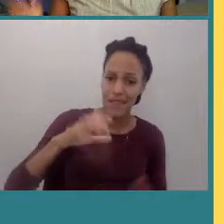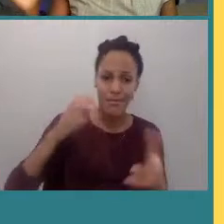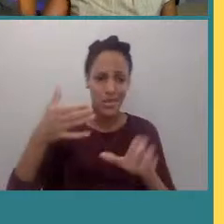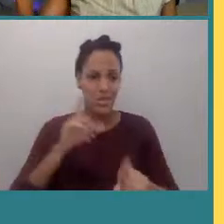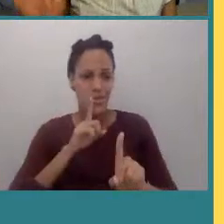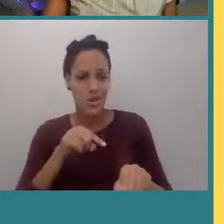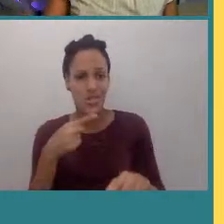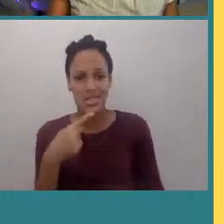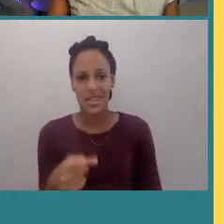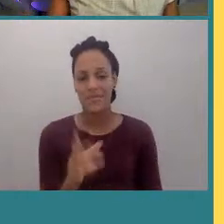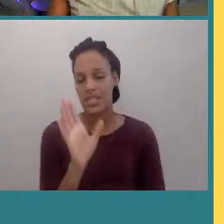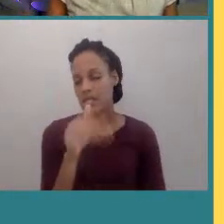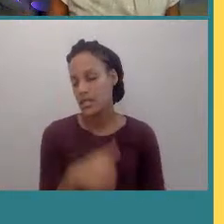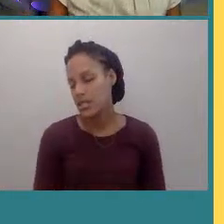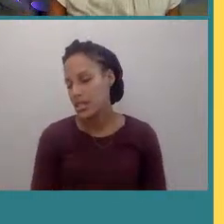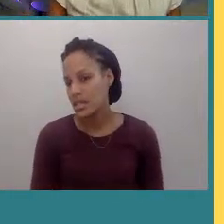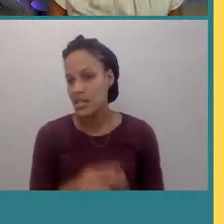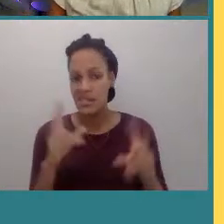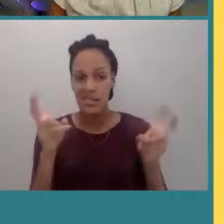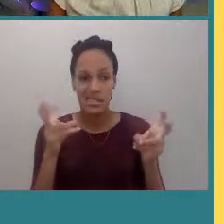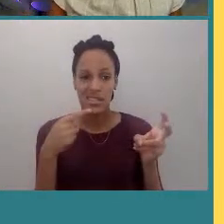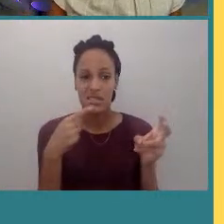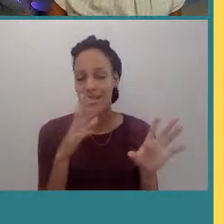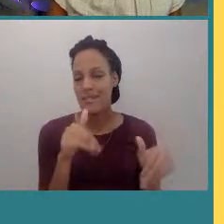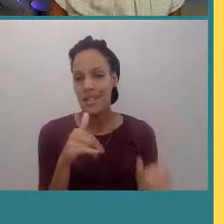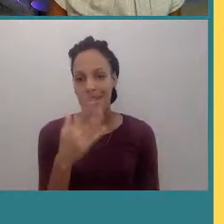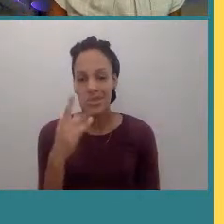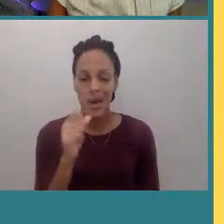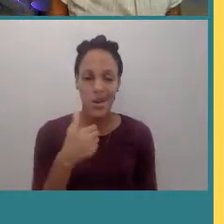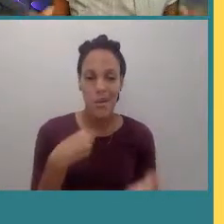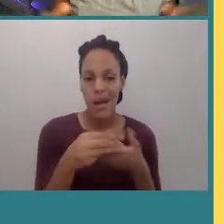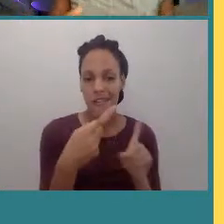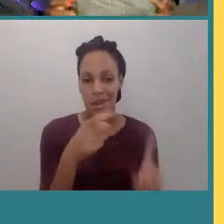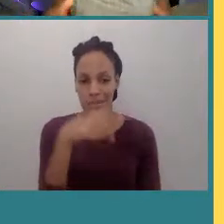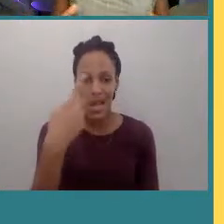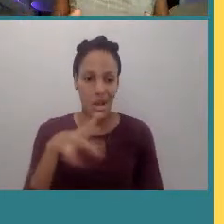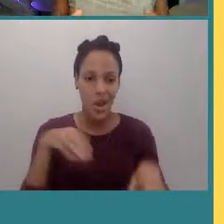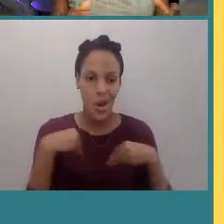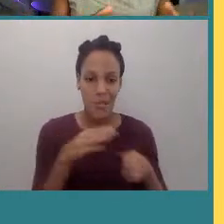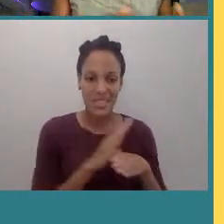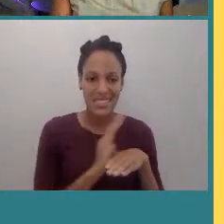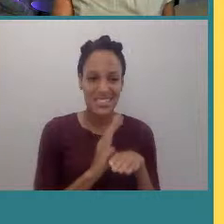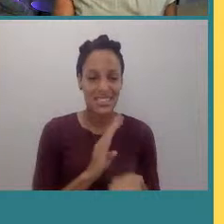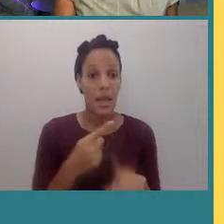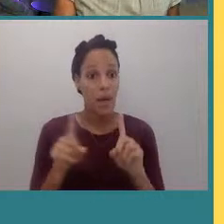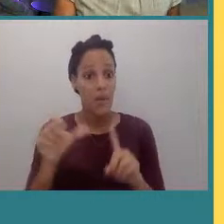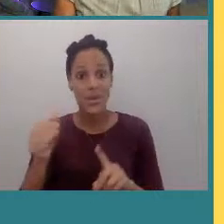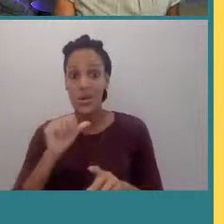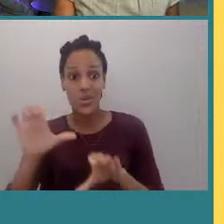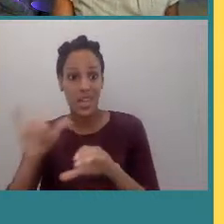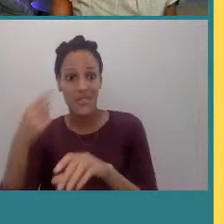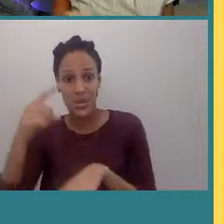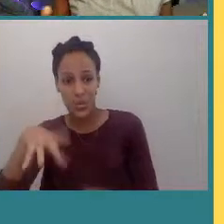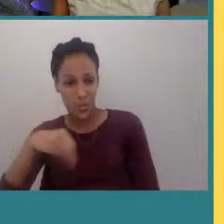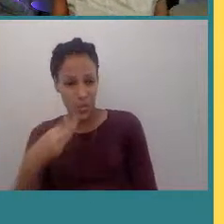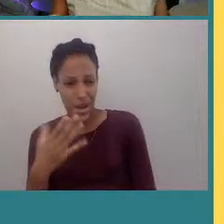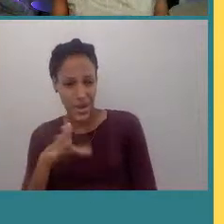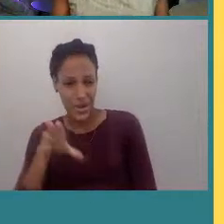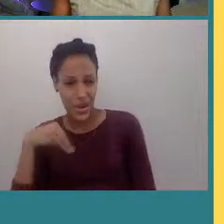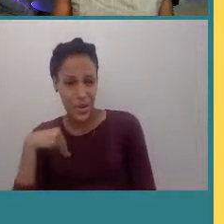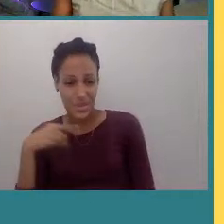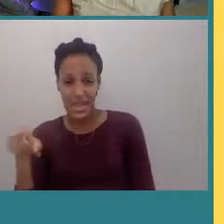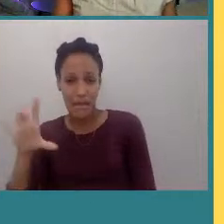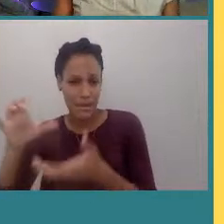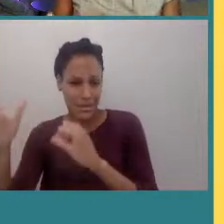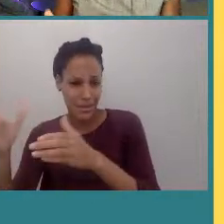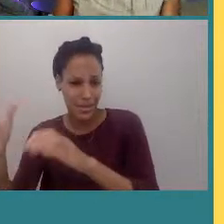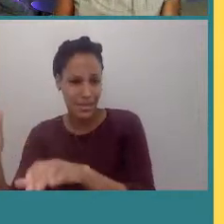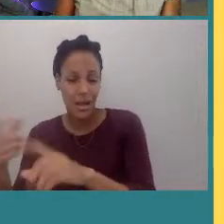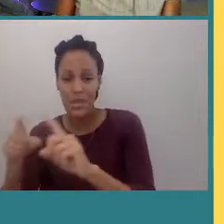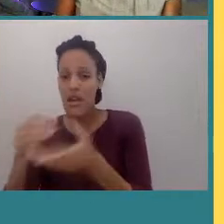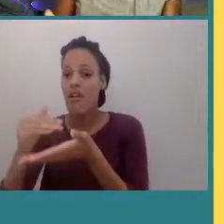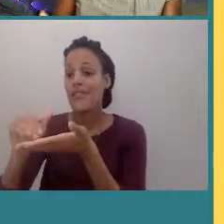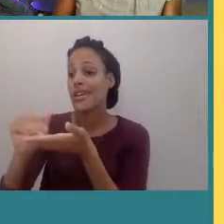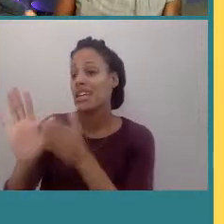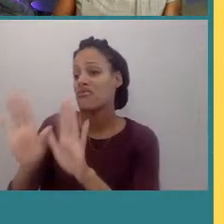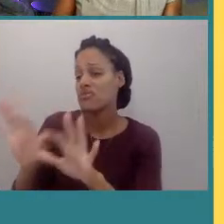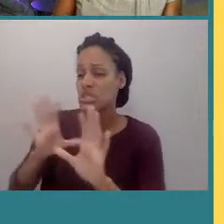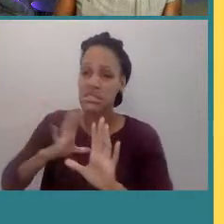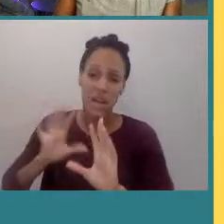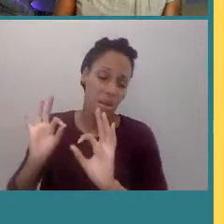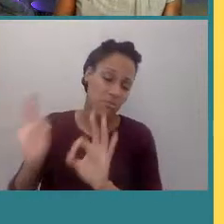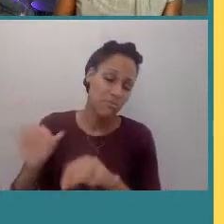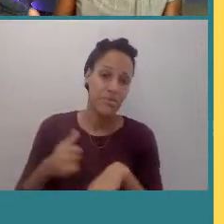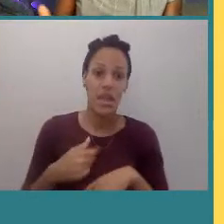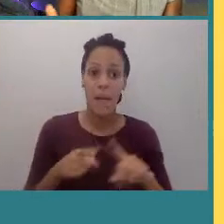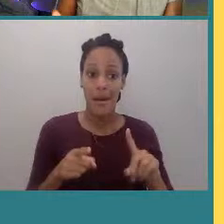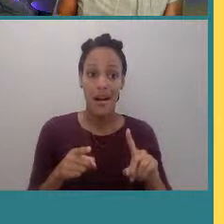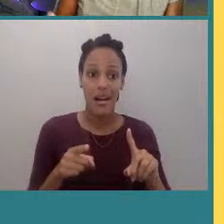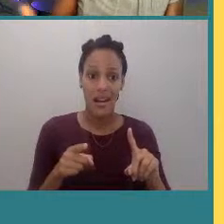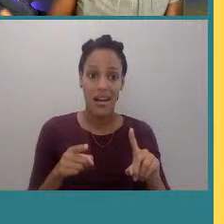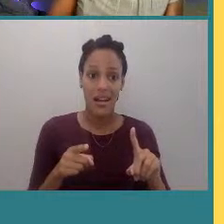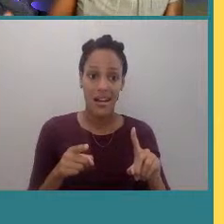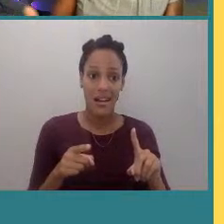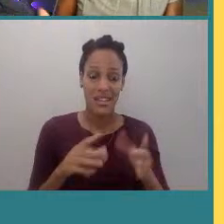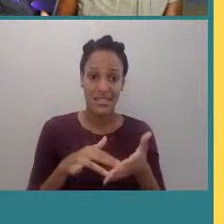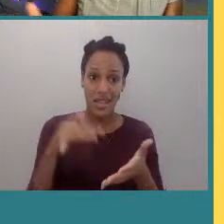got the wrong order. We do not do that and why places. Sometimes when you shop Black